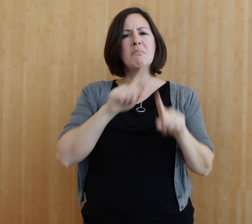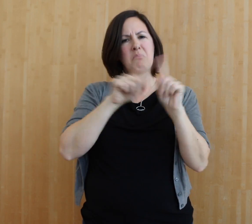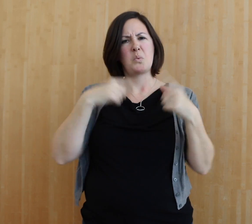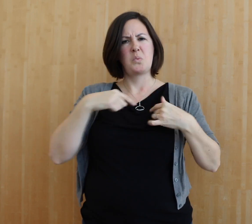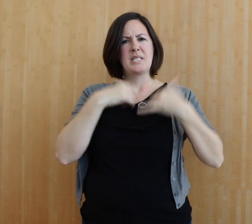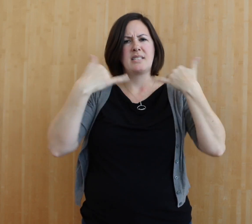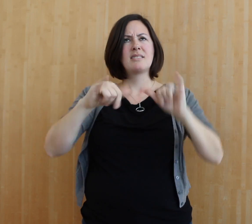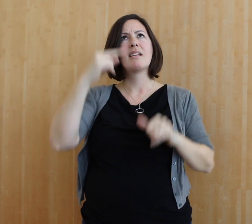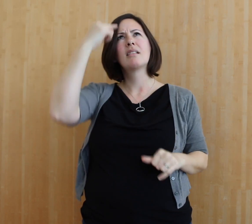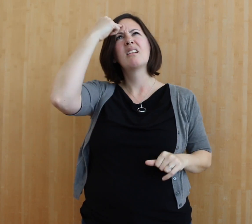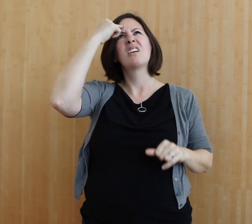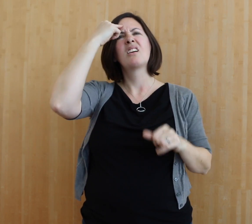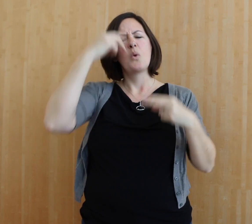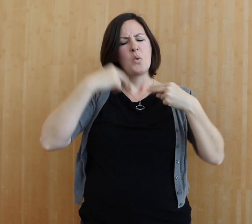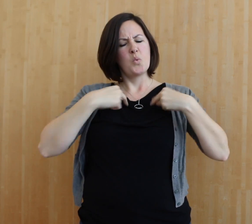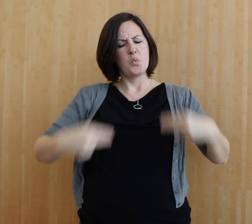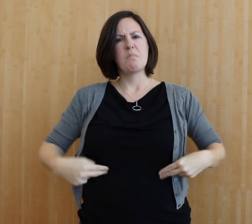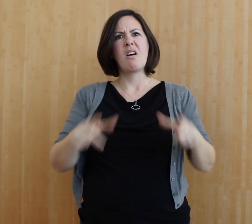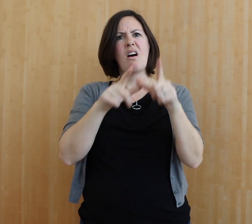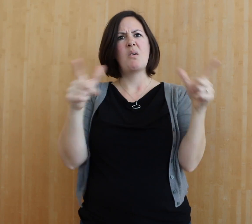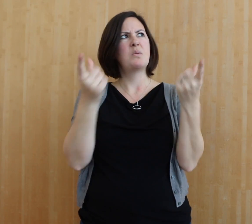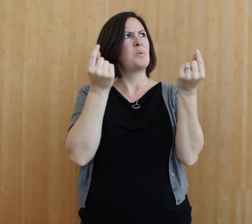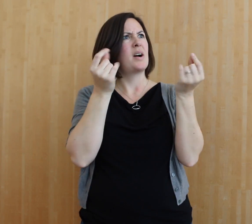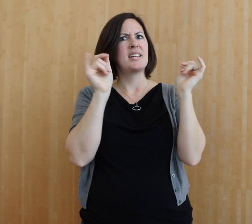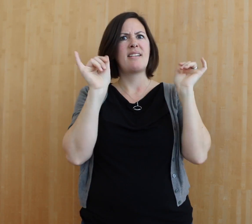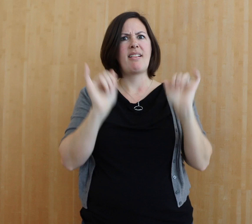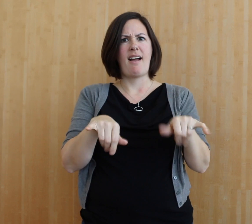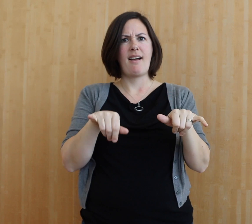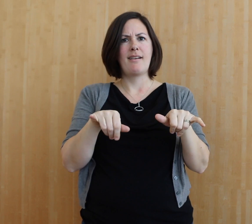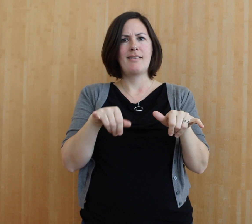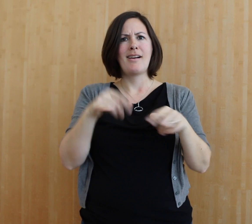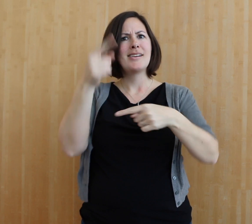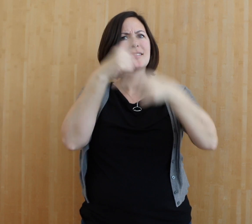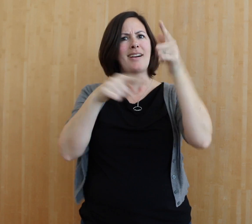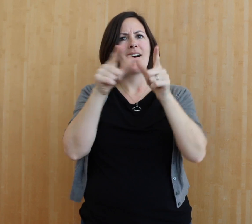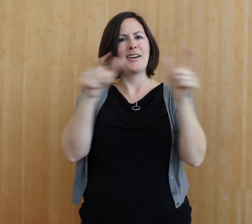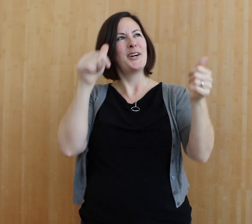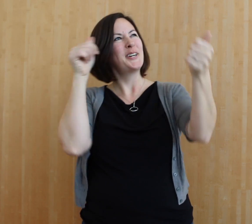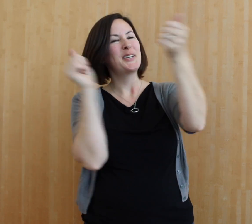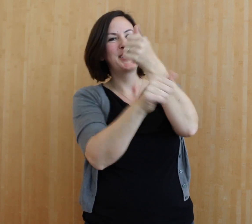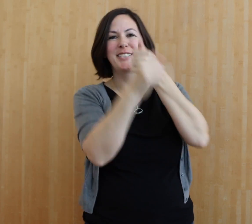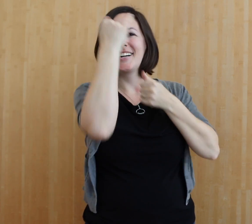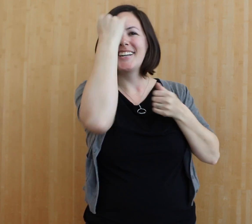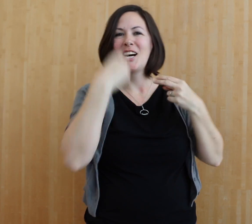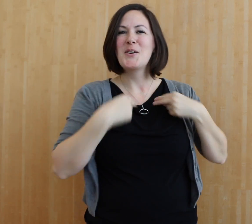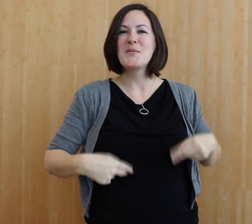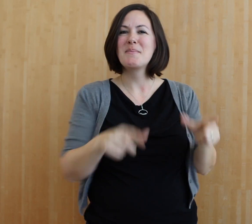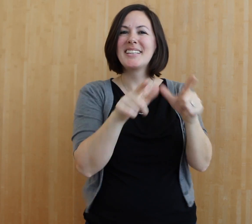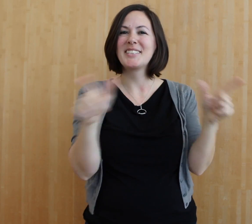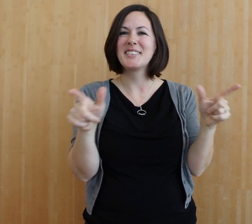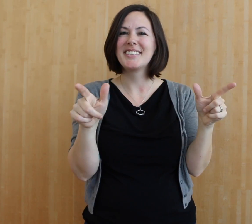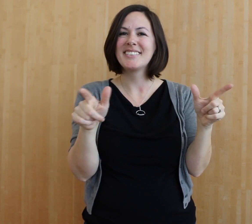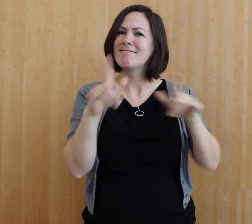But we still think about the bigger question of what human language is in general. Signed languages are included in that overall idea of human language.